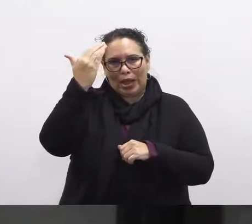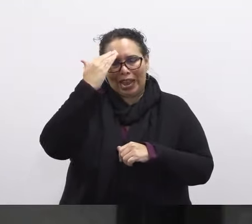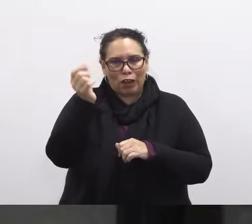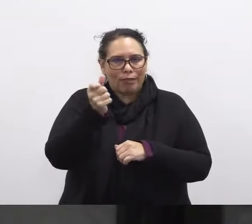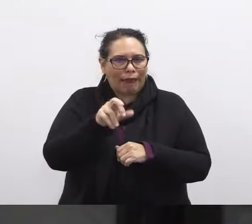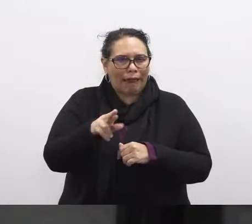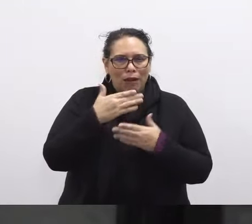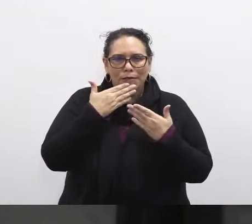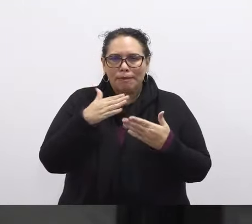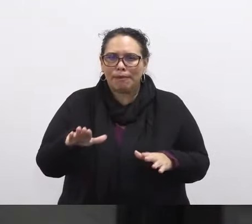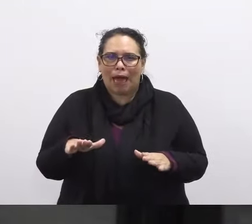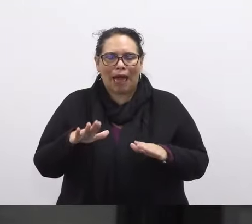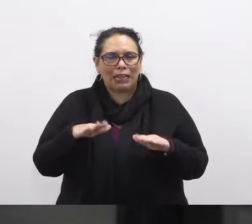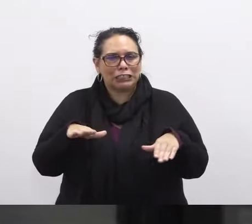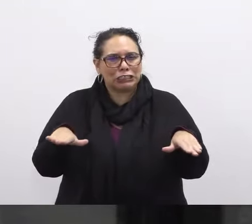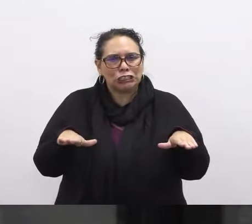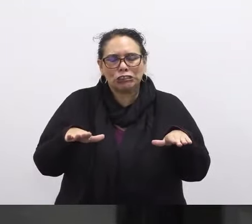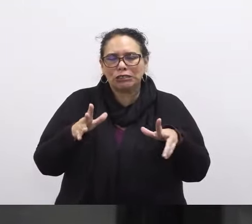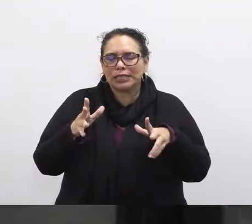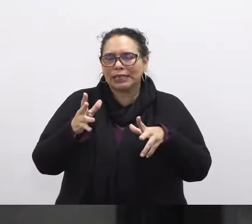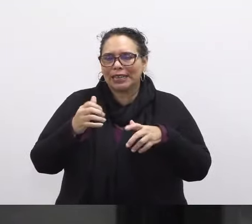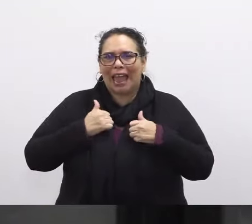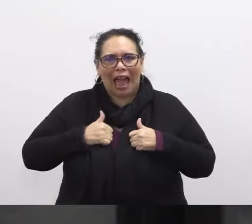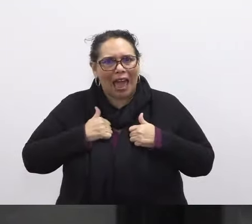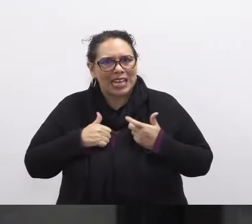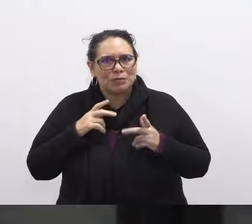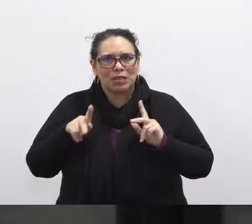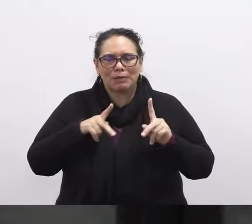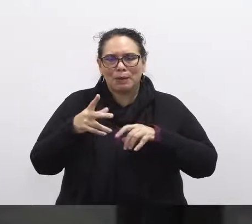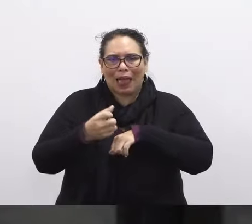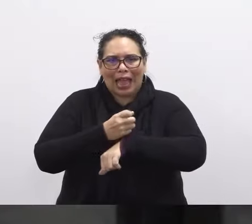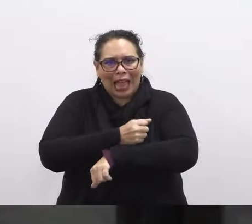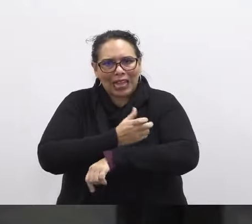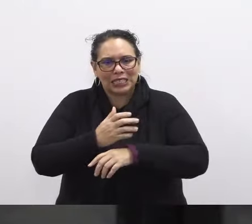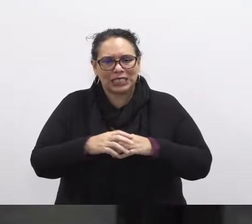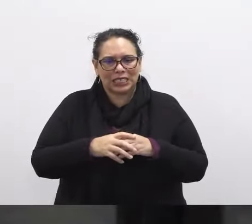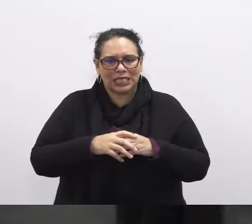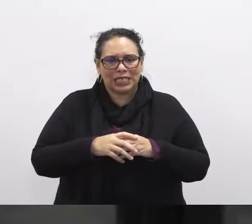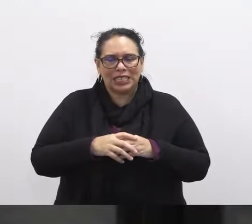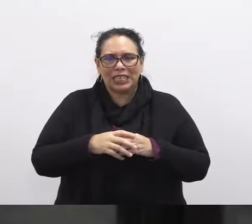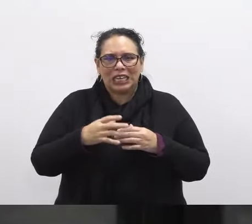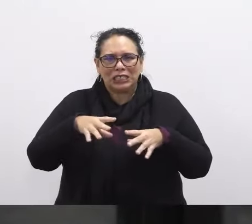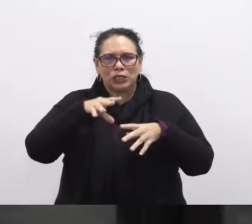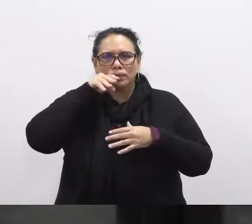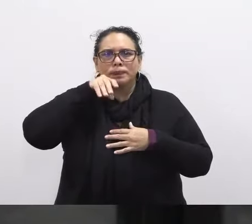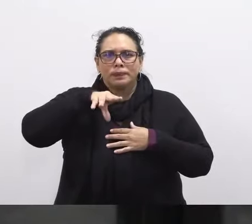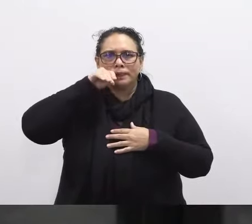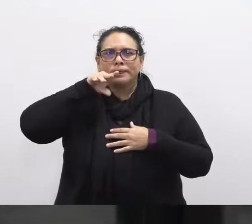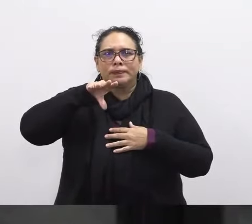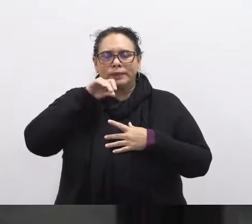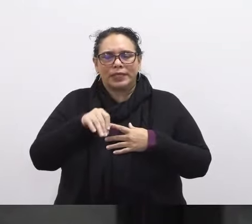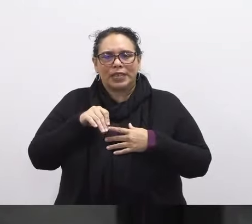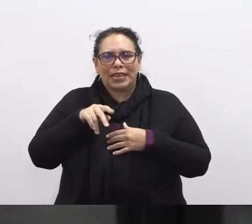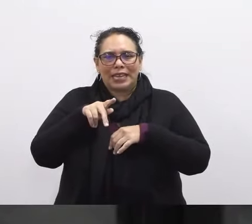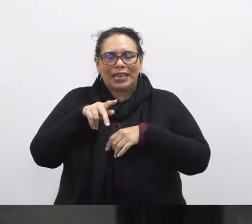that there's children who get asthma. People get cancer from just breathing the air. The planet is warming up.